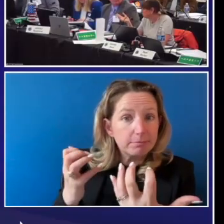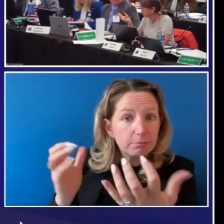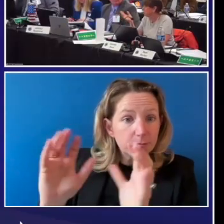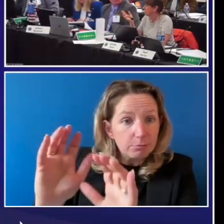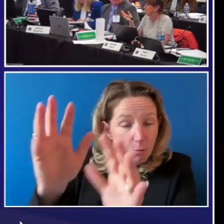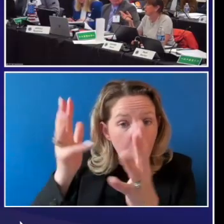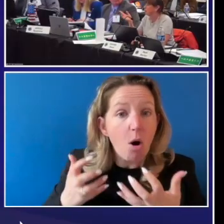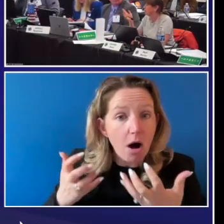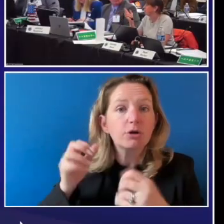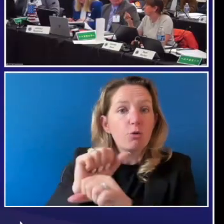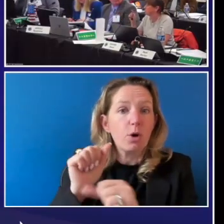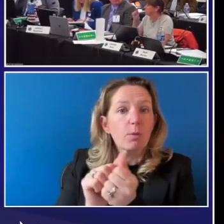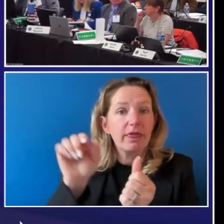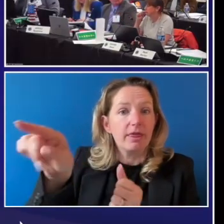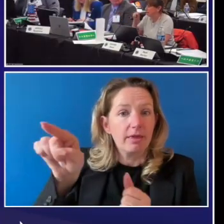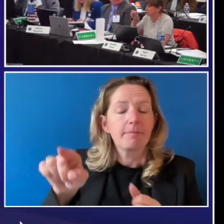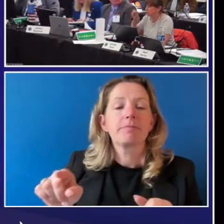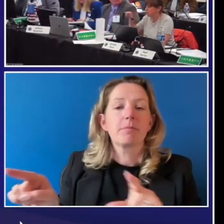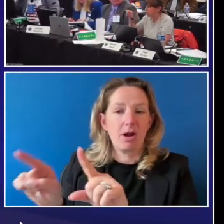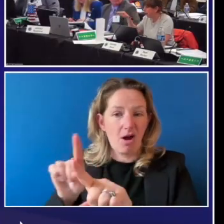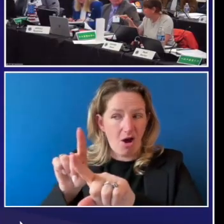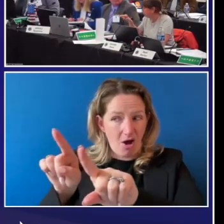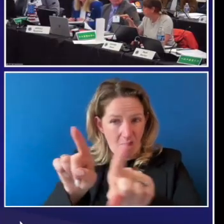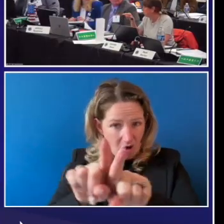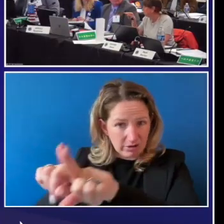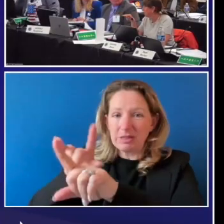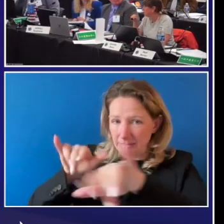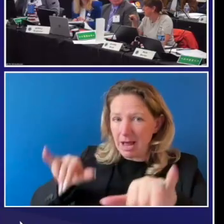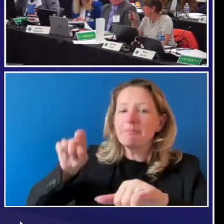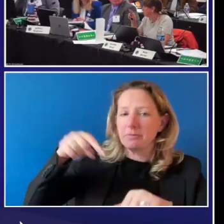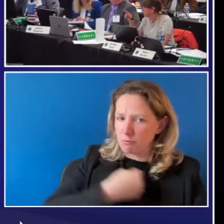Um, but we also need eyes on that, um, as that is happening.